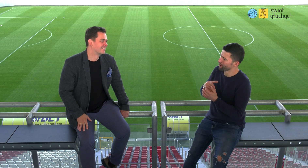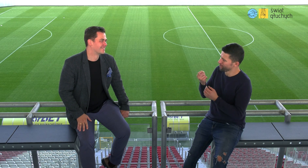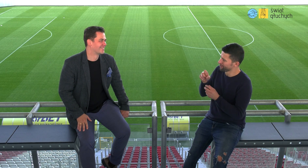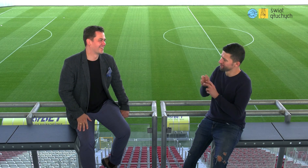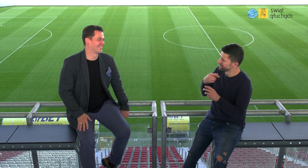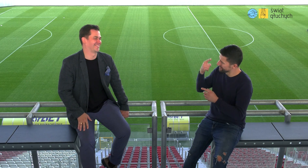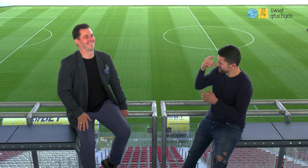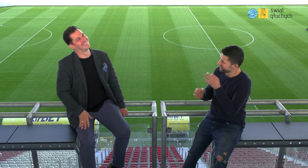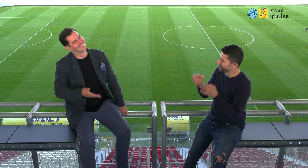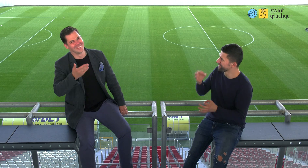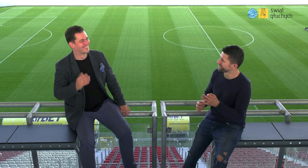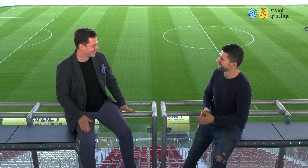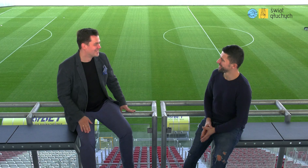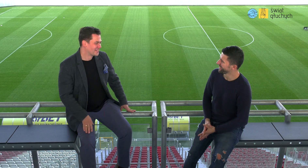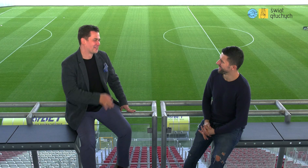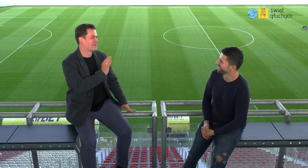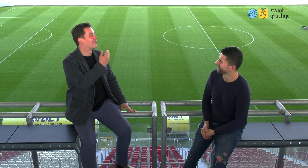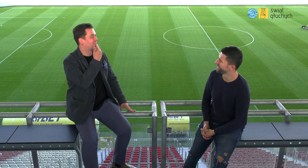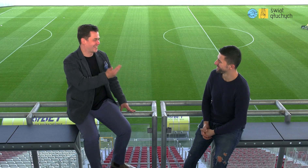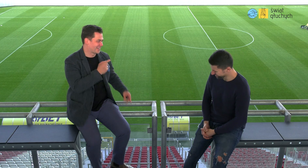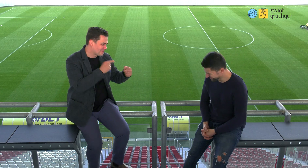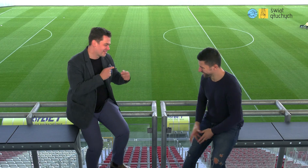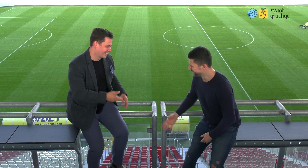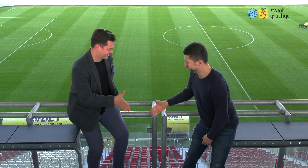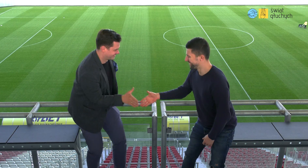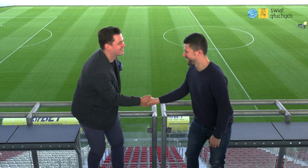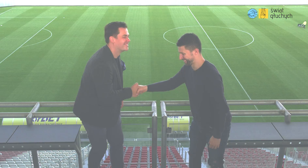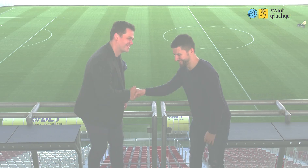I need some time, to think about it. Okay, thank you for talking to me.